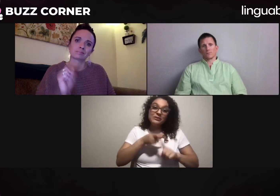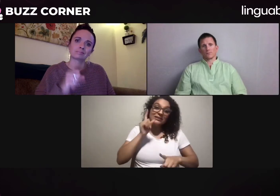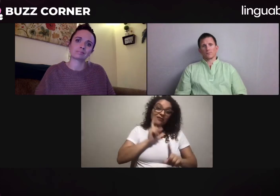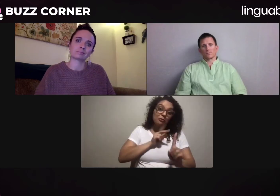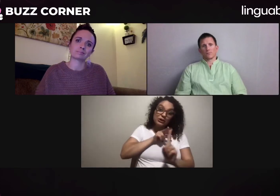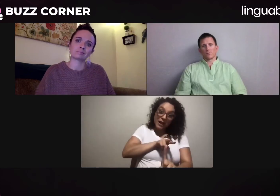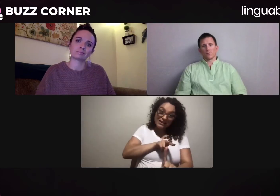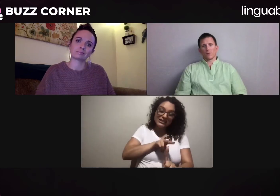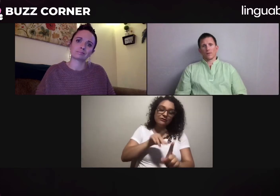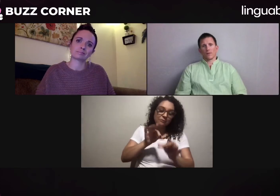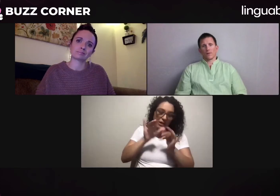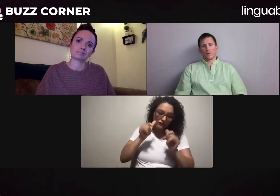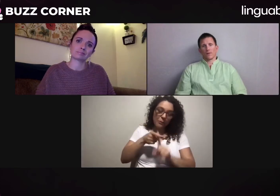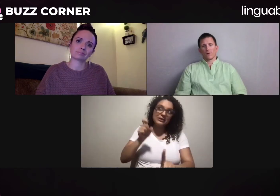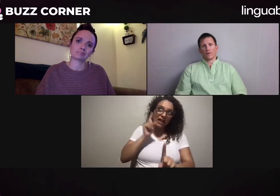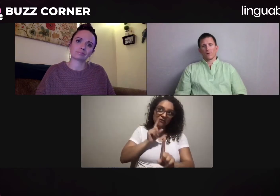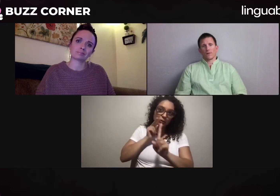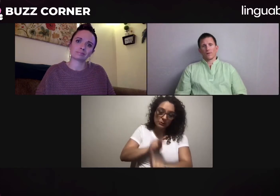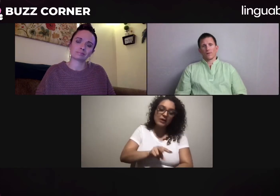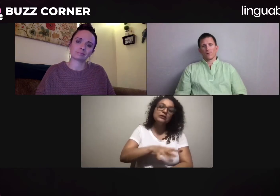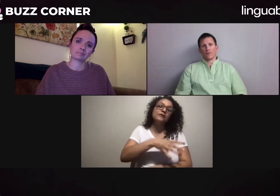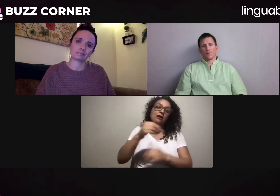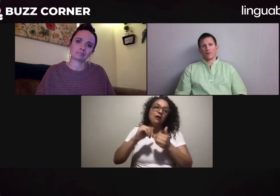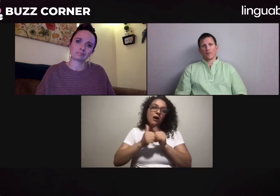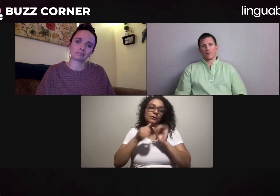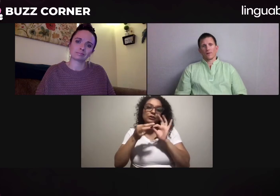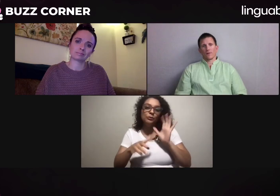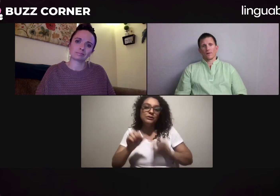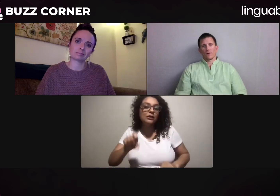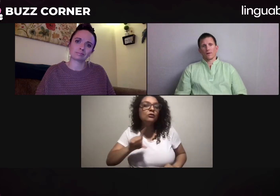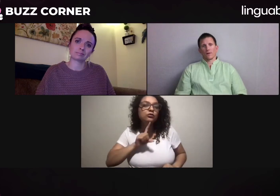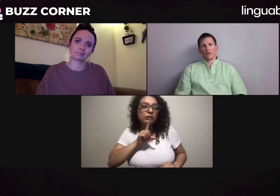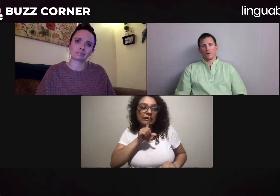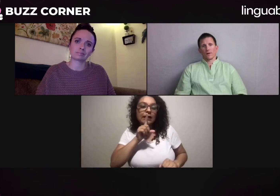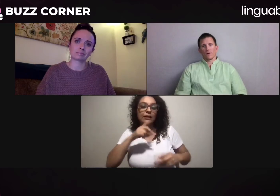from a community standpoint that really endorses the Deaf perspective